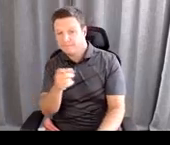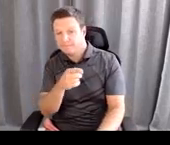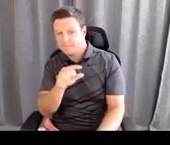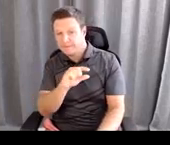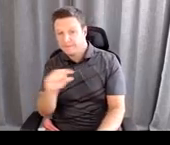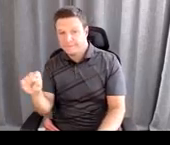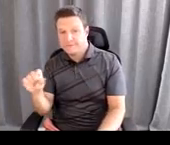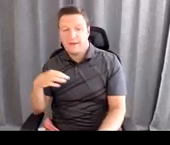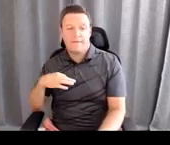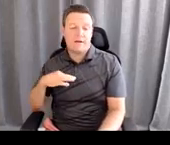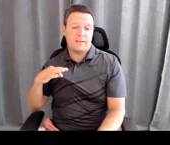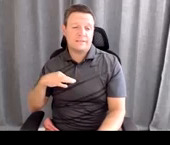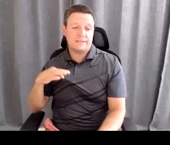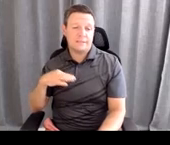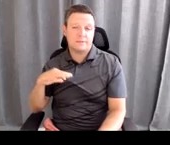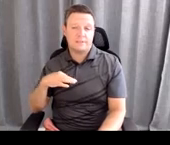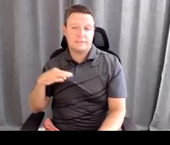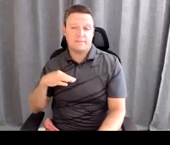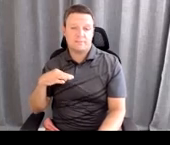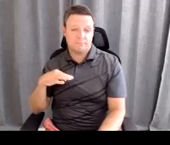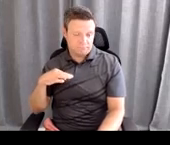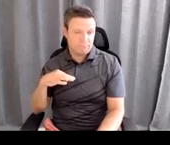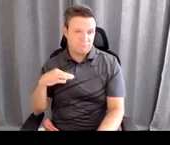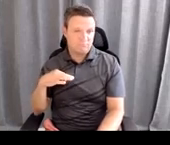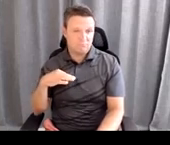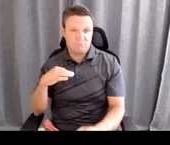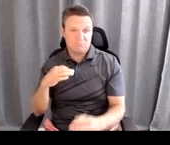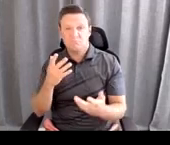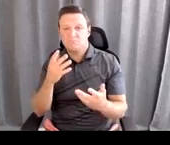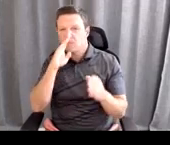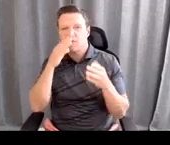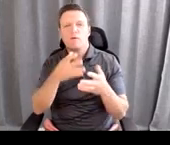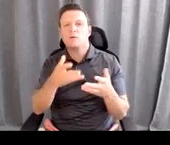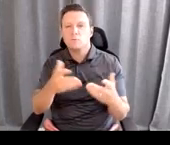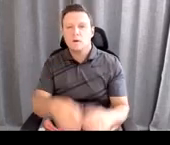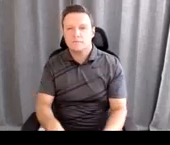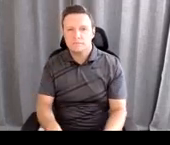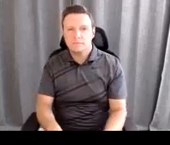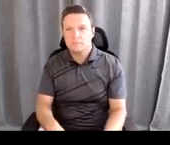the focus is on the service being done. This is where, you know, you go and pick up trash or you hand out canned foods at a shelter or whatever